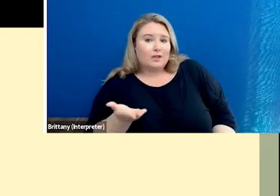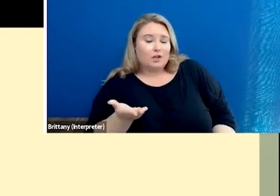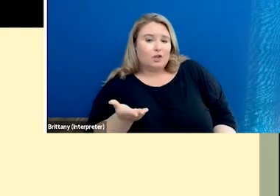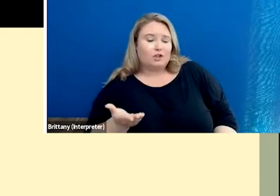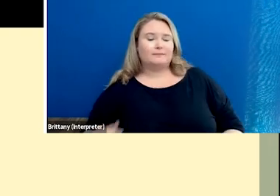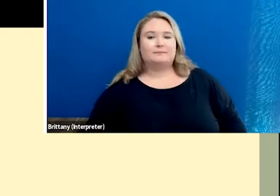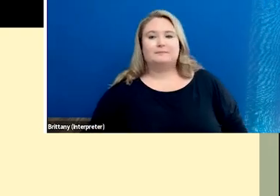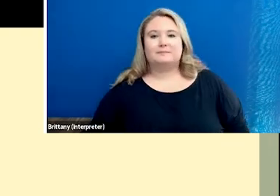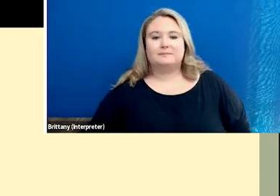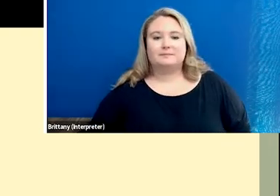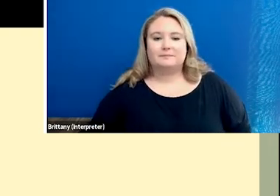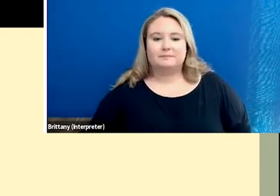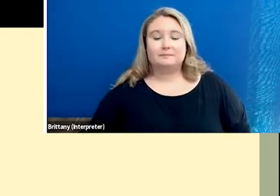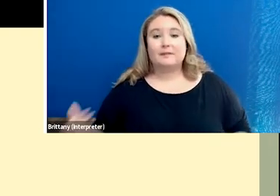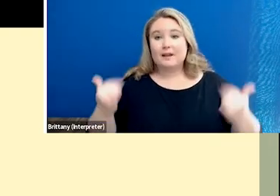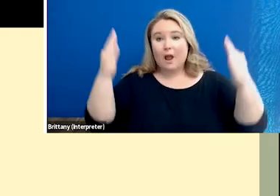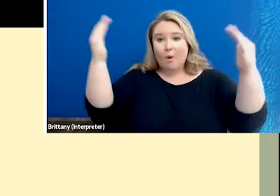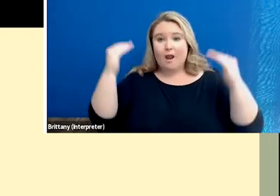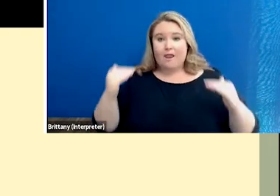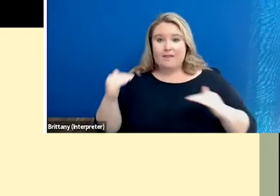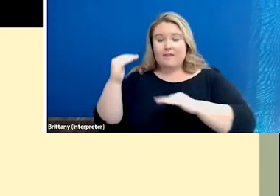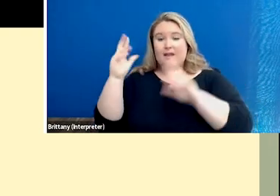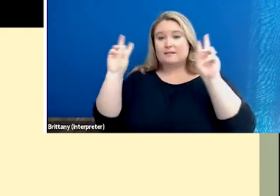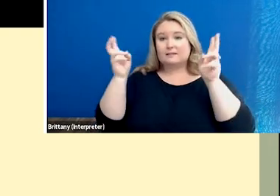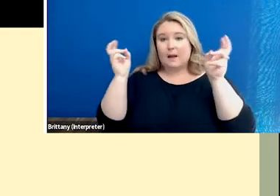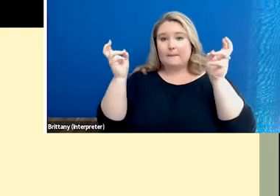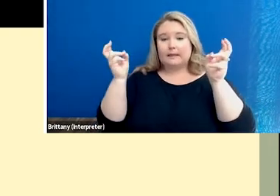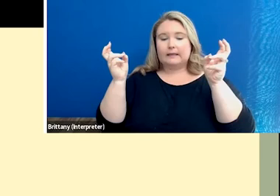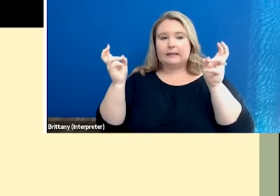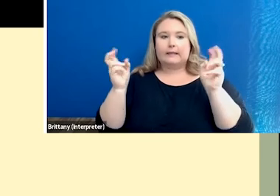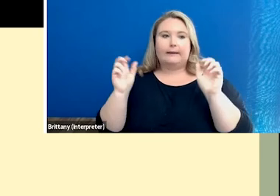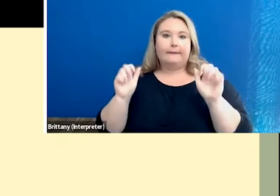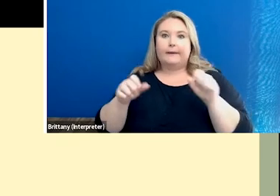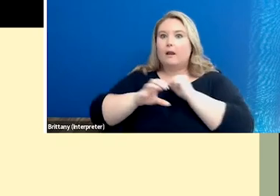Now, the next topic Emergency Management, we could do a whole two-hour training